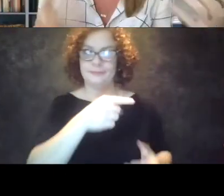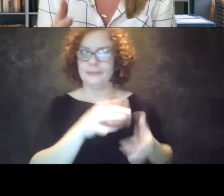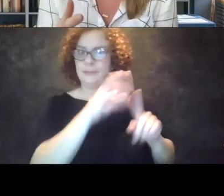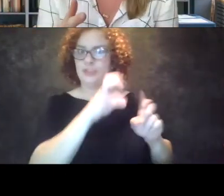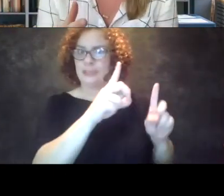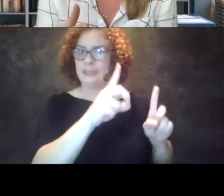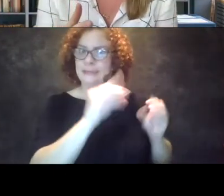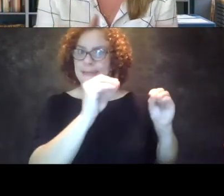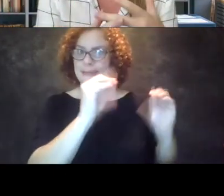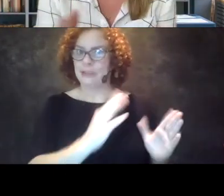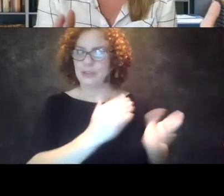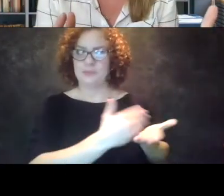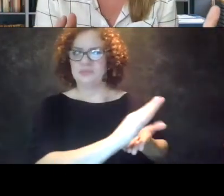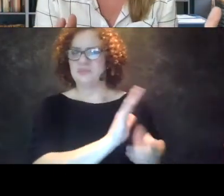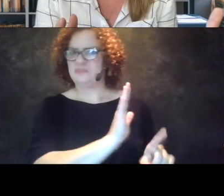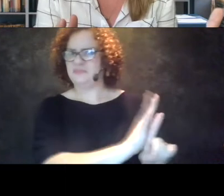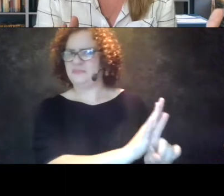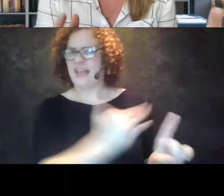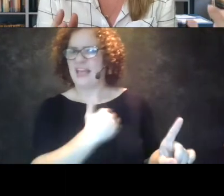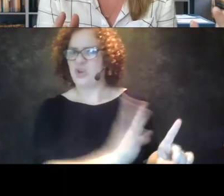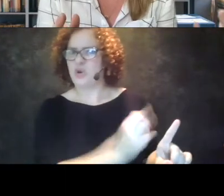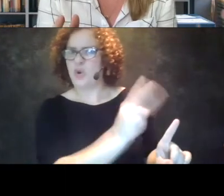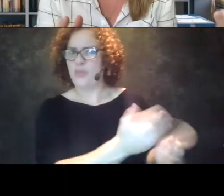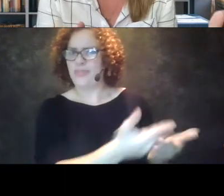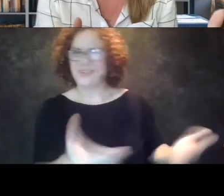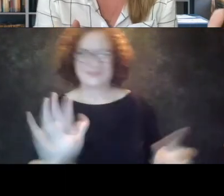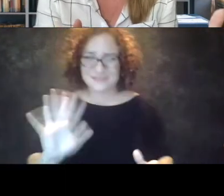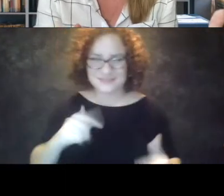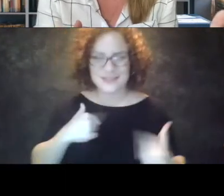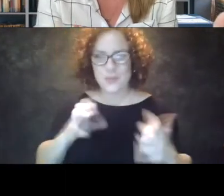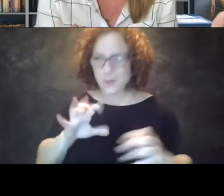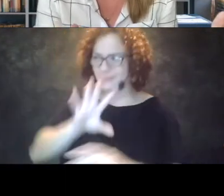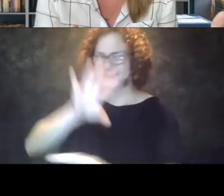be a part of school, anything that all the students were doing, my classroom was doing,